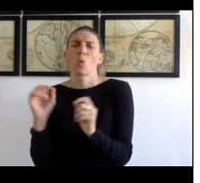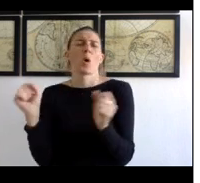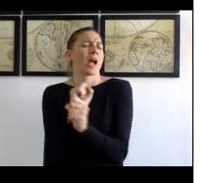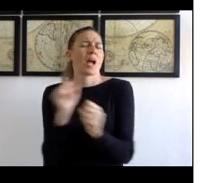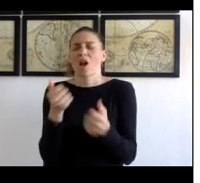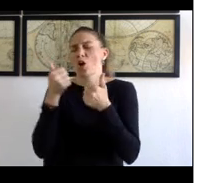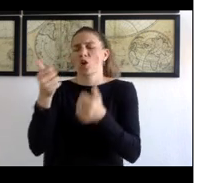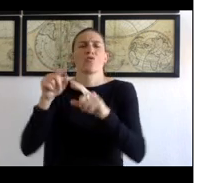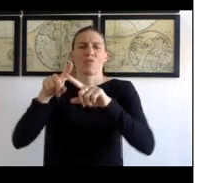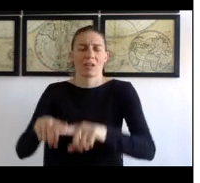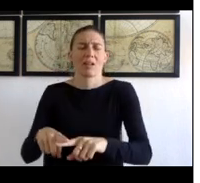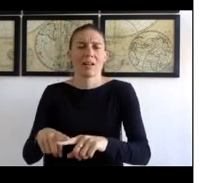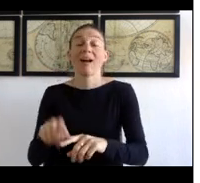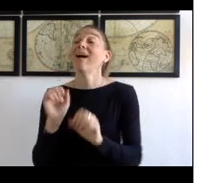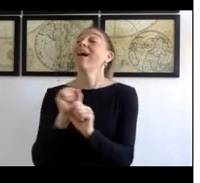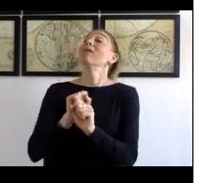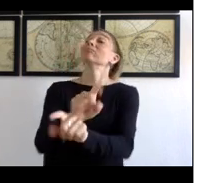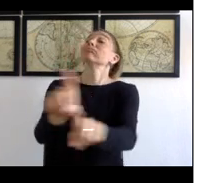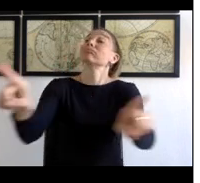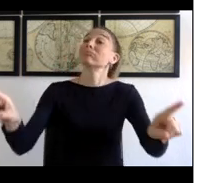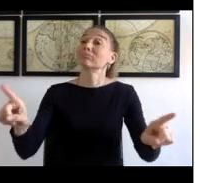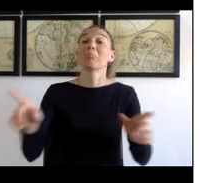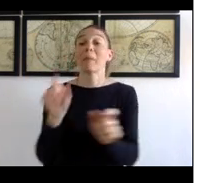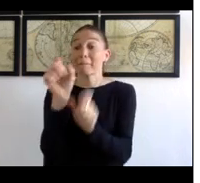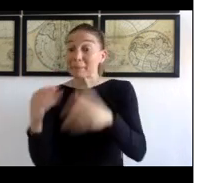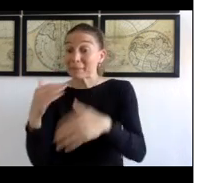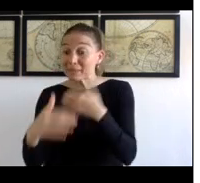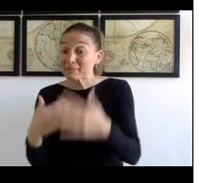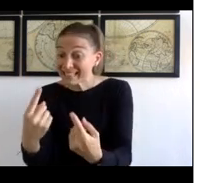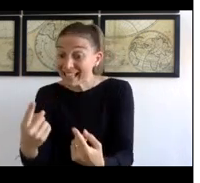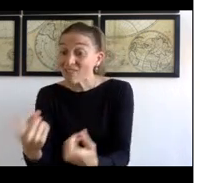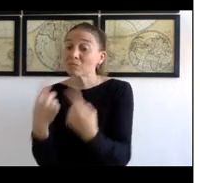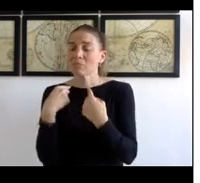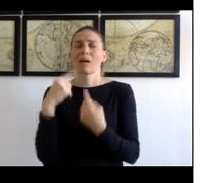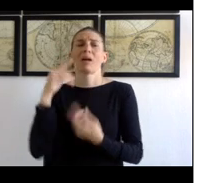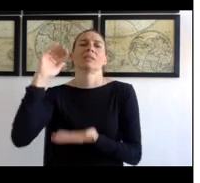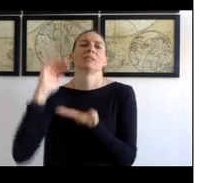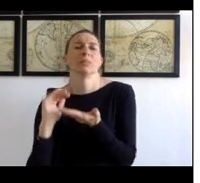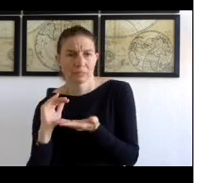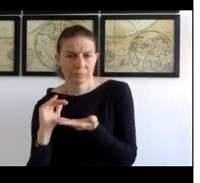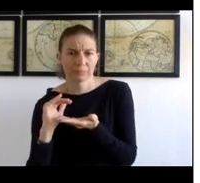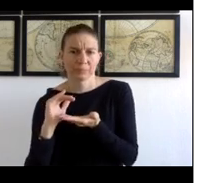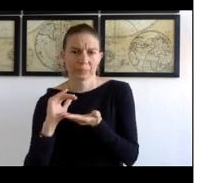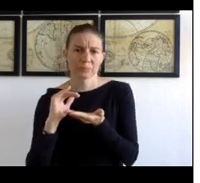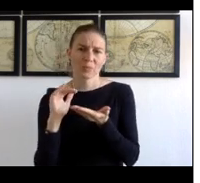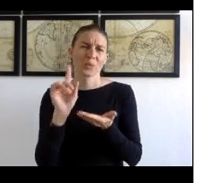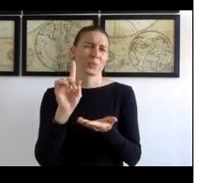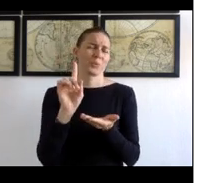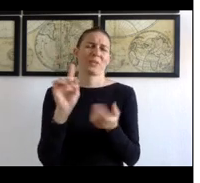at very low levels of disaggregation. So that's something that should be kept in mind.